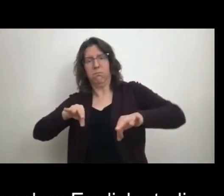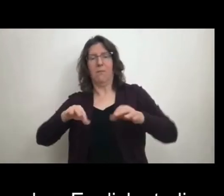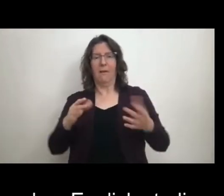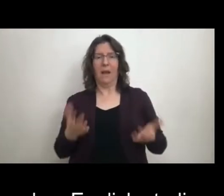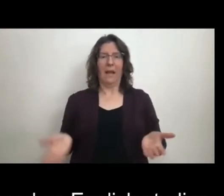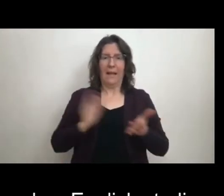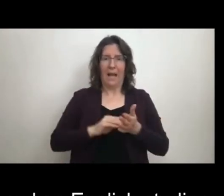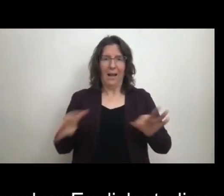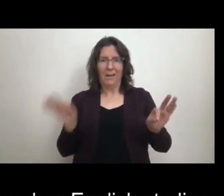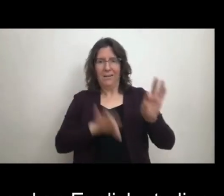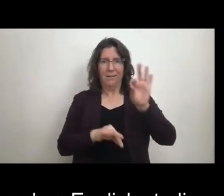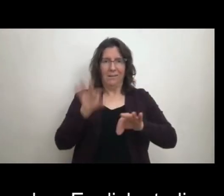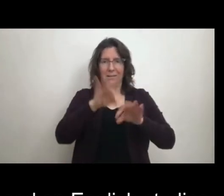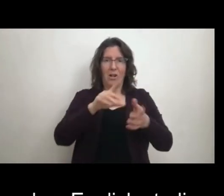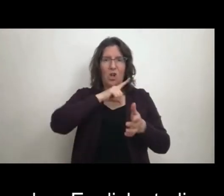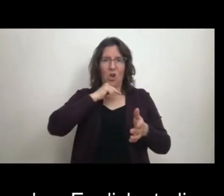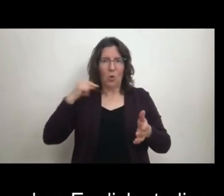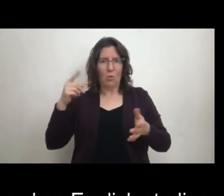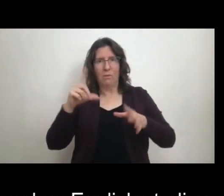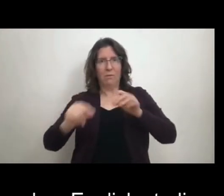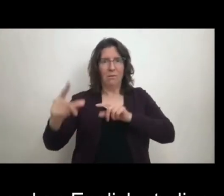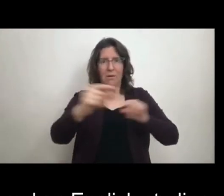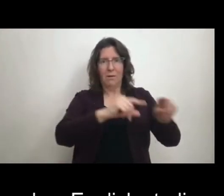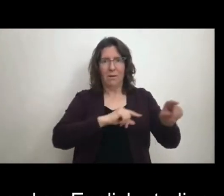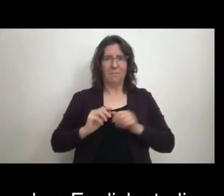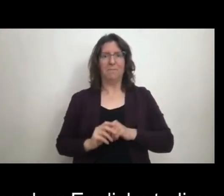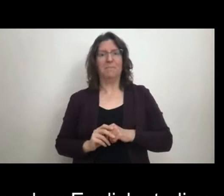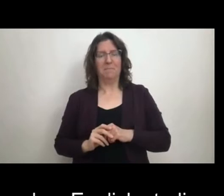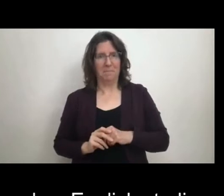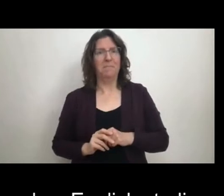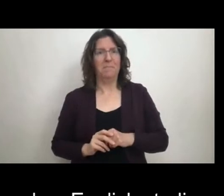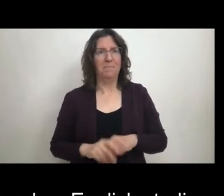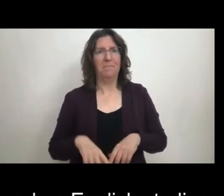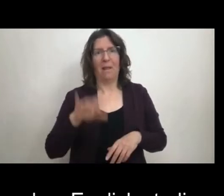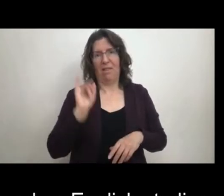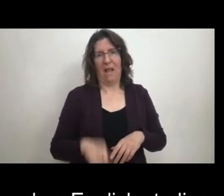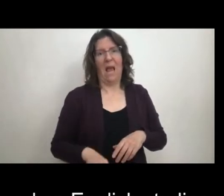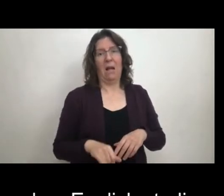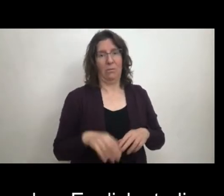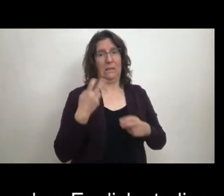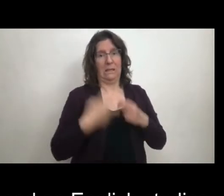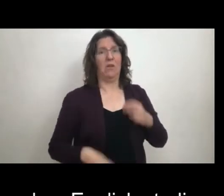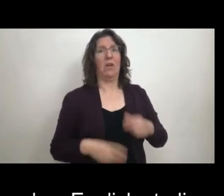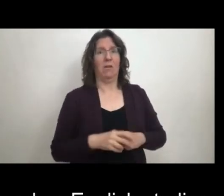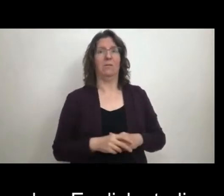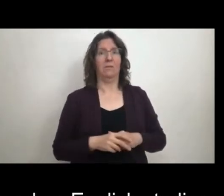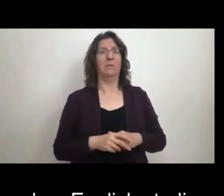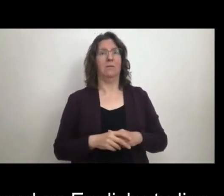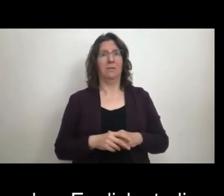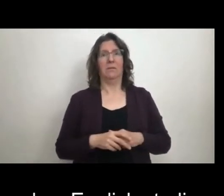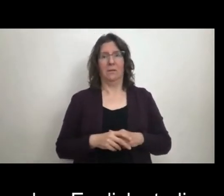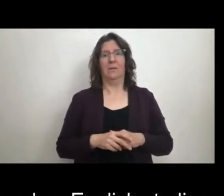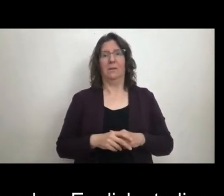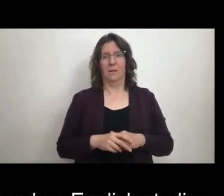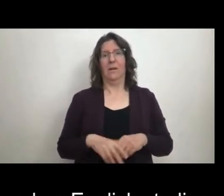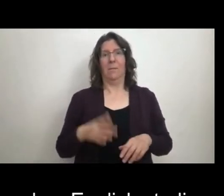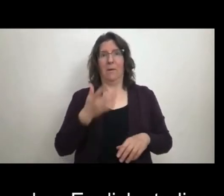After that they had to reconstruct it using glue. That was a difficult exercise.